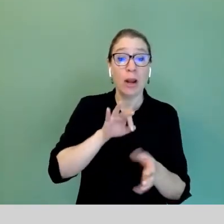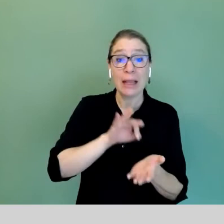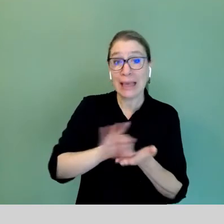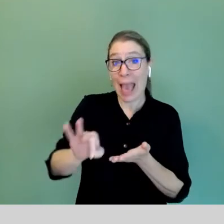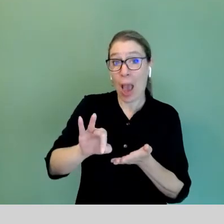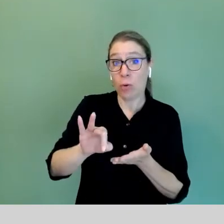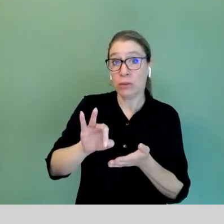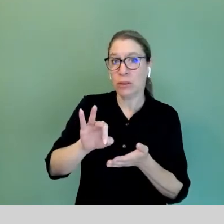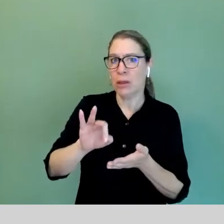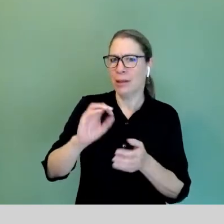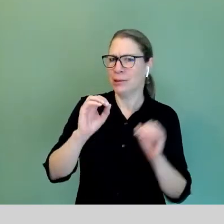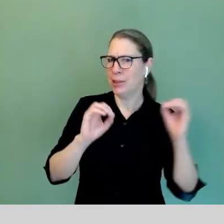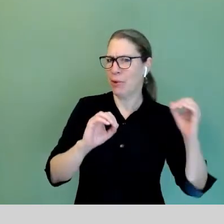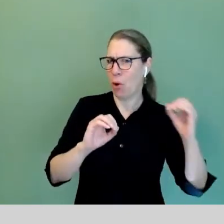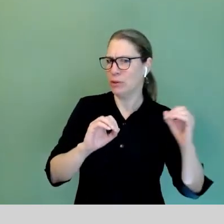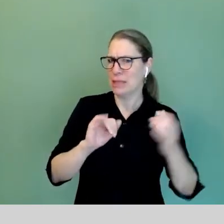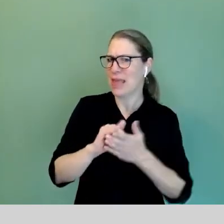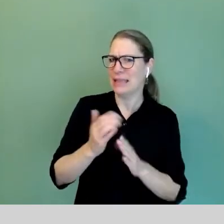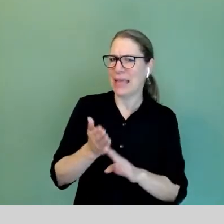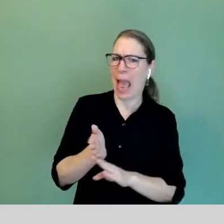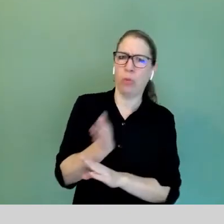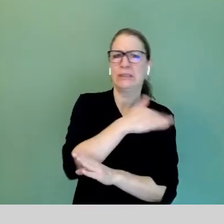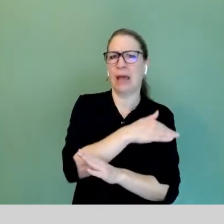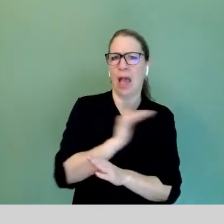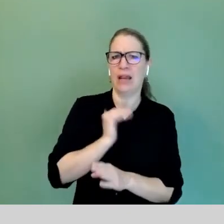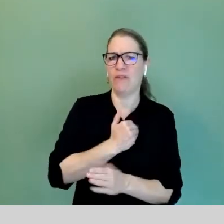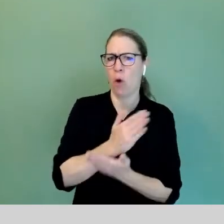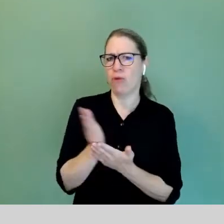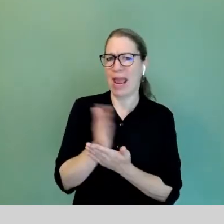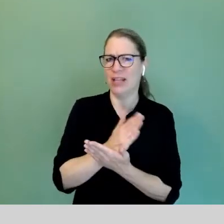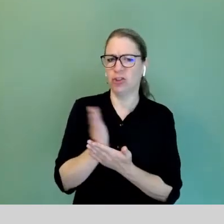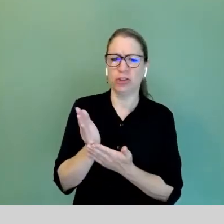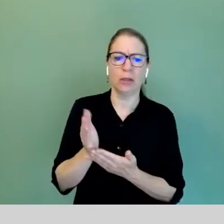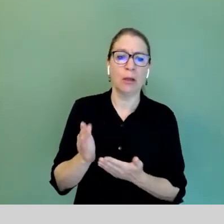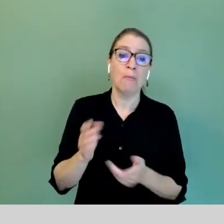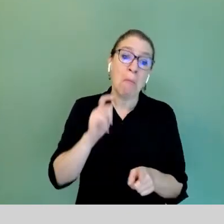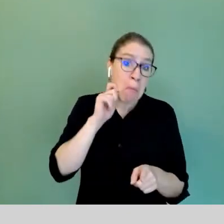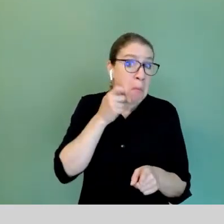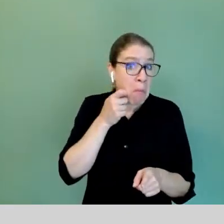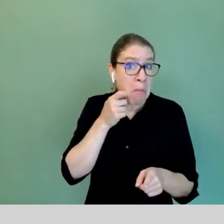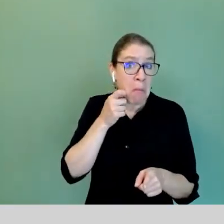we're outside of the range, we have some zeros. So this is pretty cool because like you know